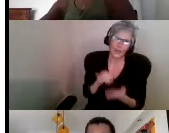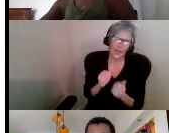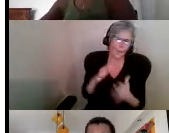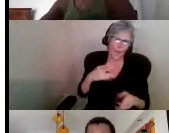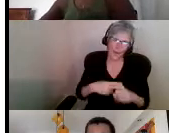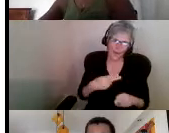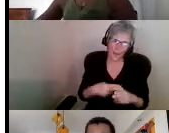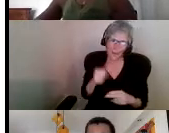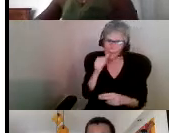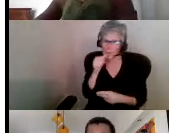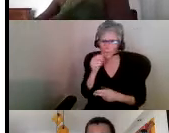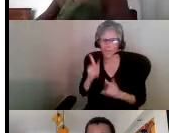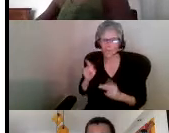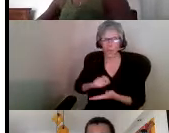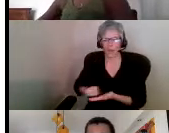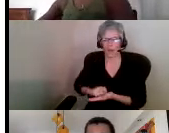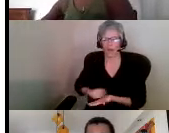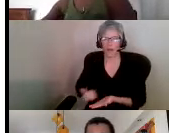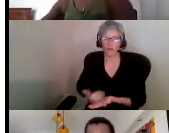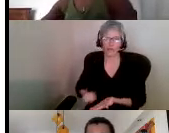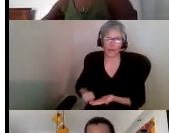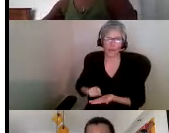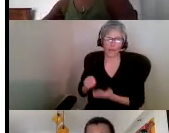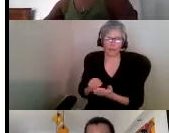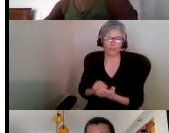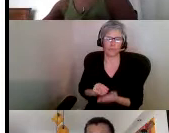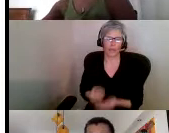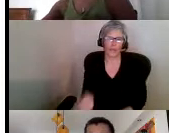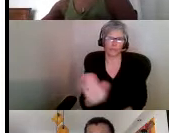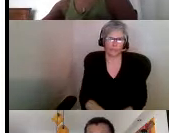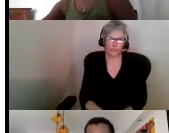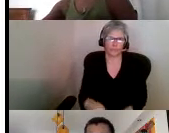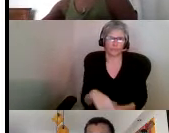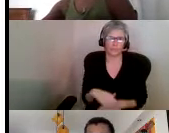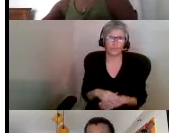piece of paper and leave it on their desk. It's a little more challenging to do that in the virtual